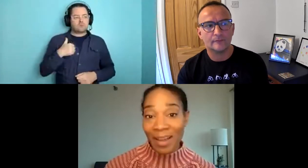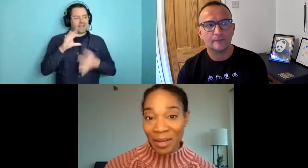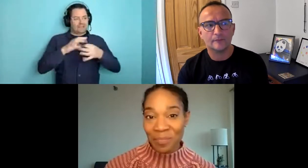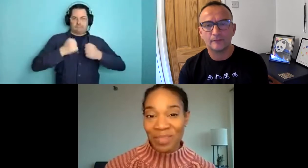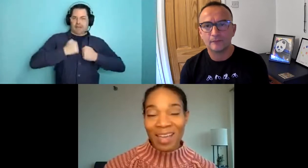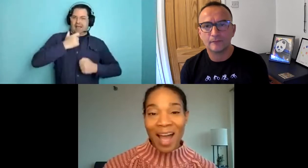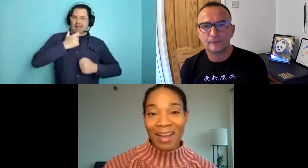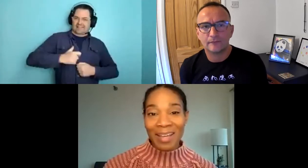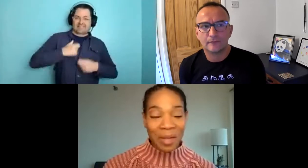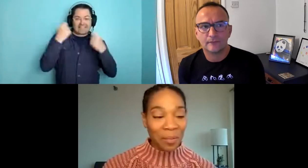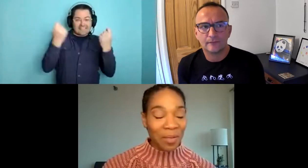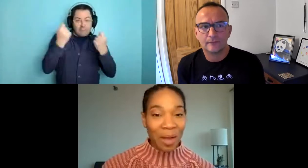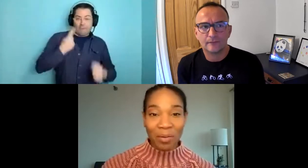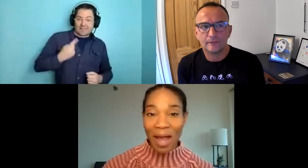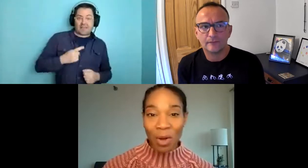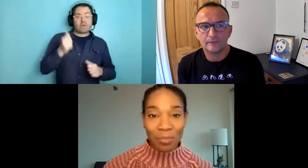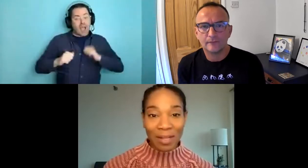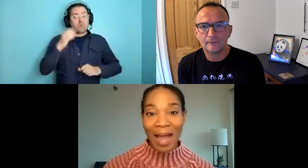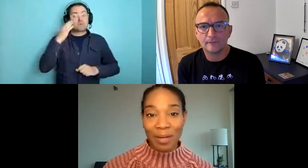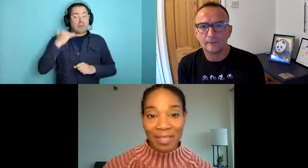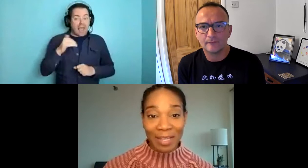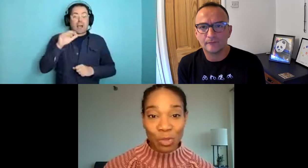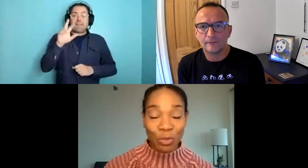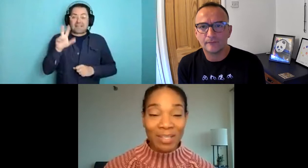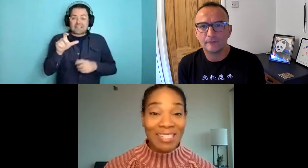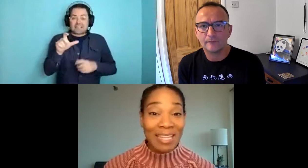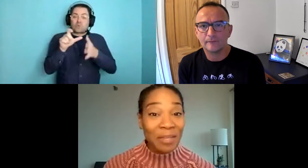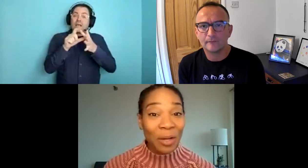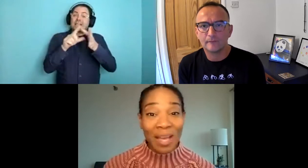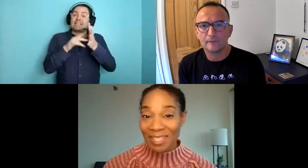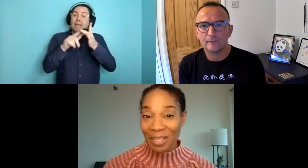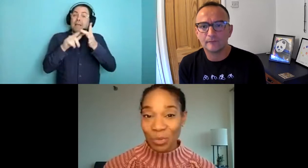they truly affirm me and who I am with this resource,